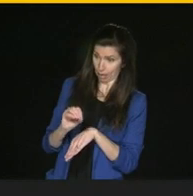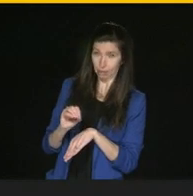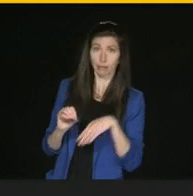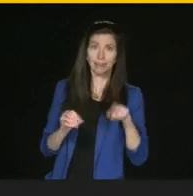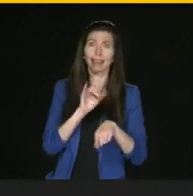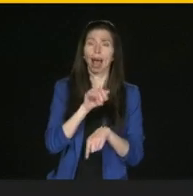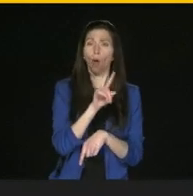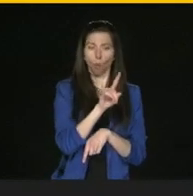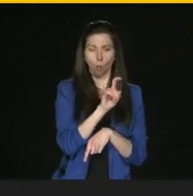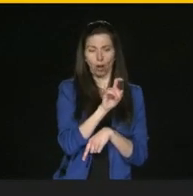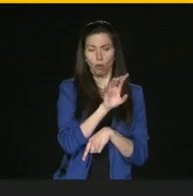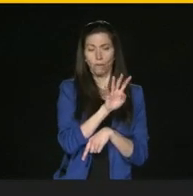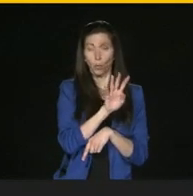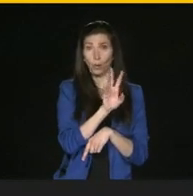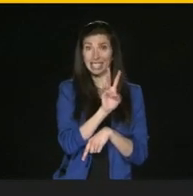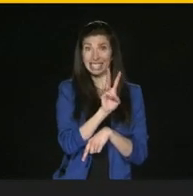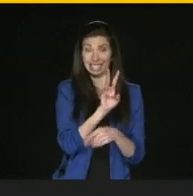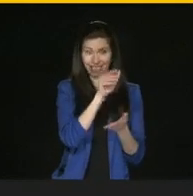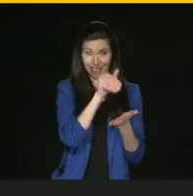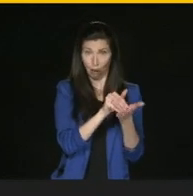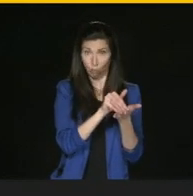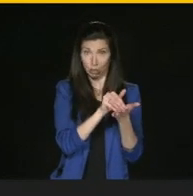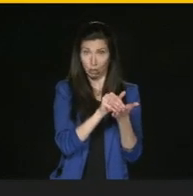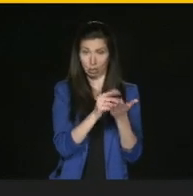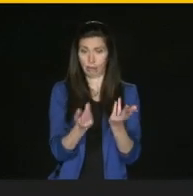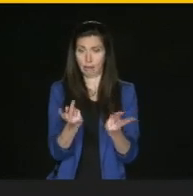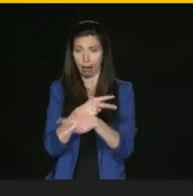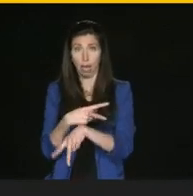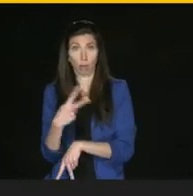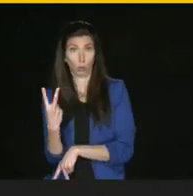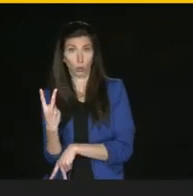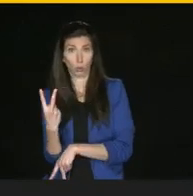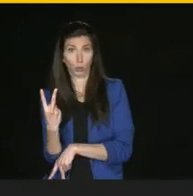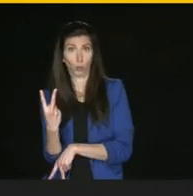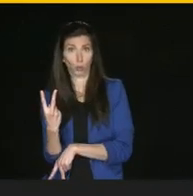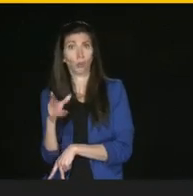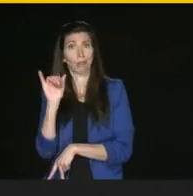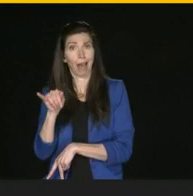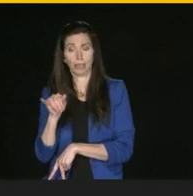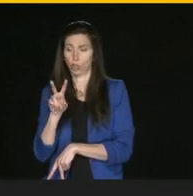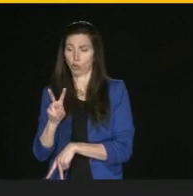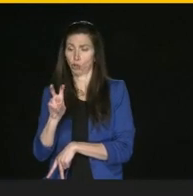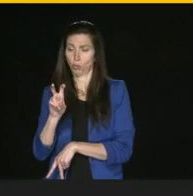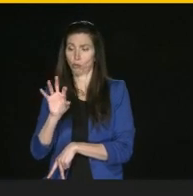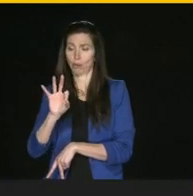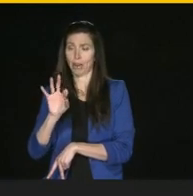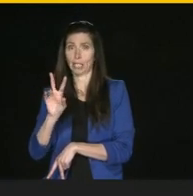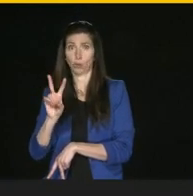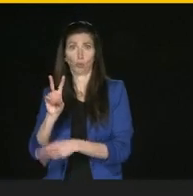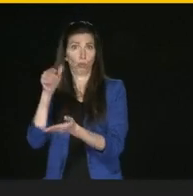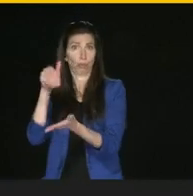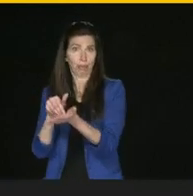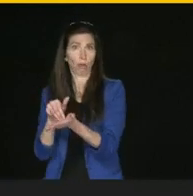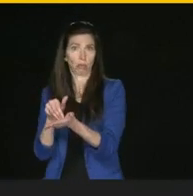10% SCENARIO, YOU MULTIPLY 146,000 BY TWO.